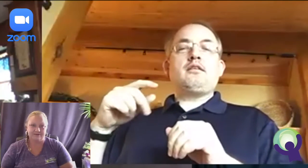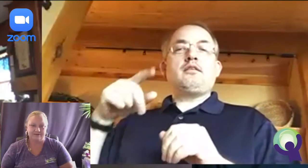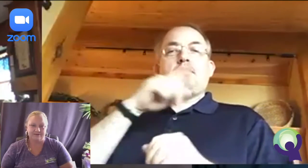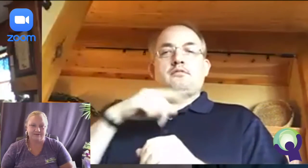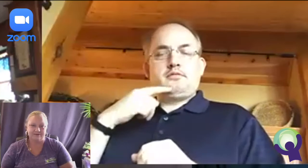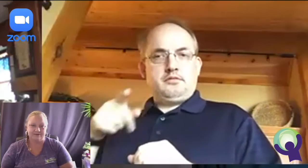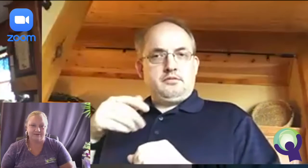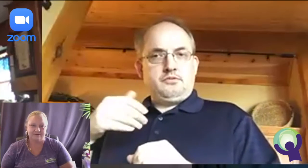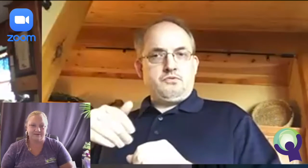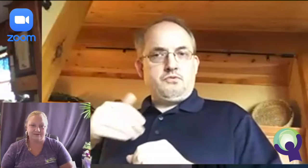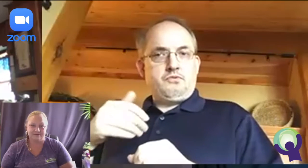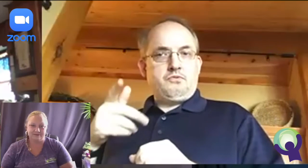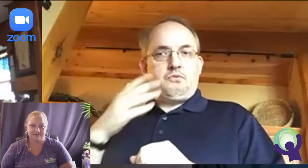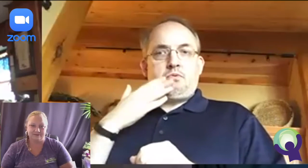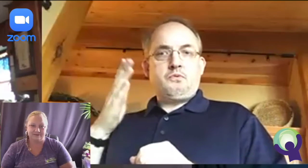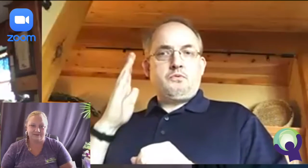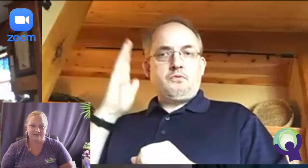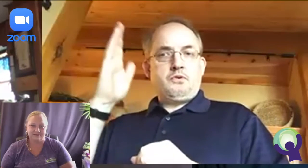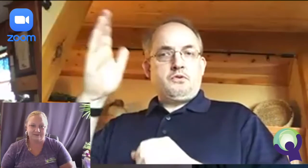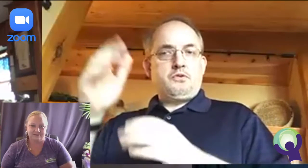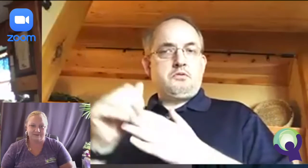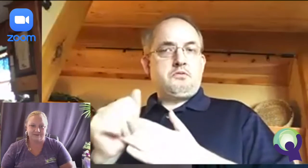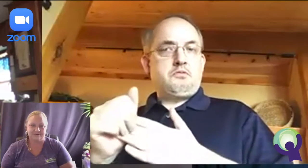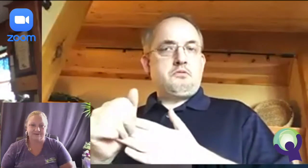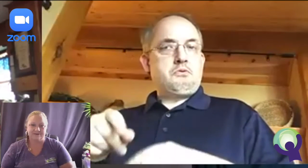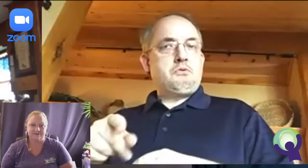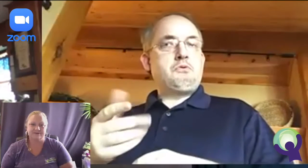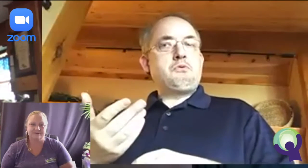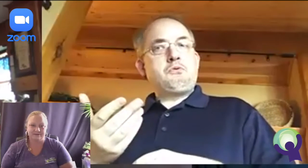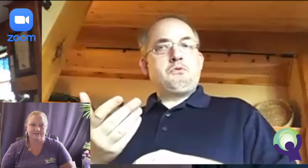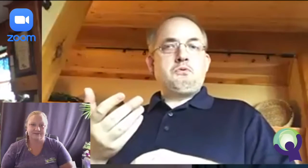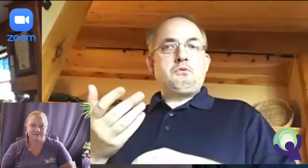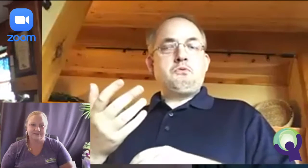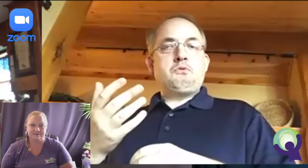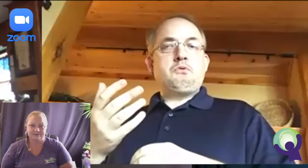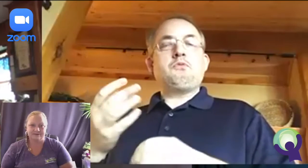he had a lot more experience than I did but they did take a look at my application